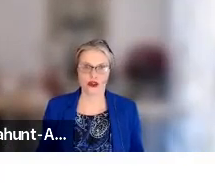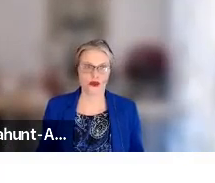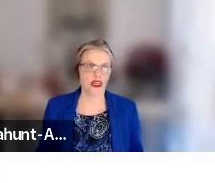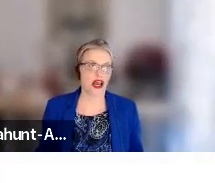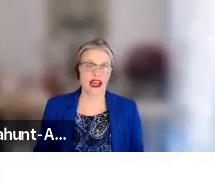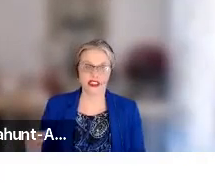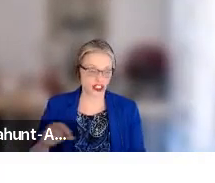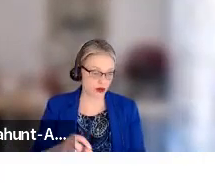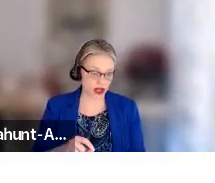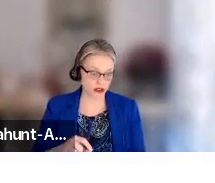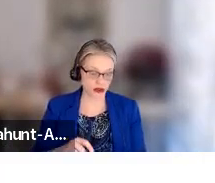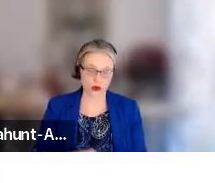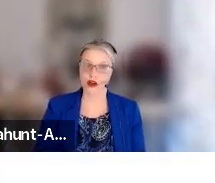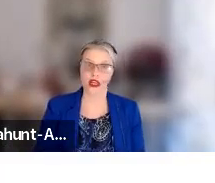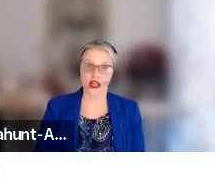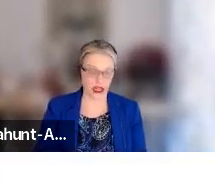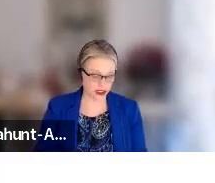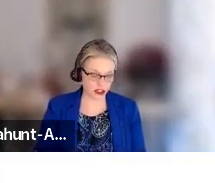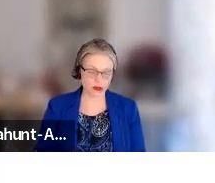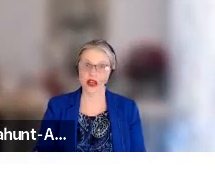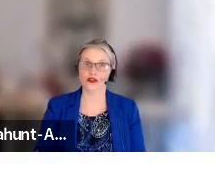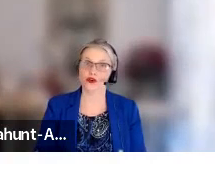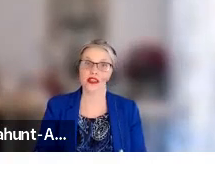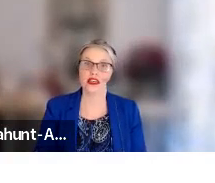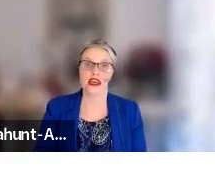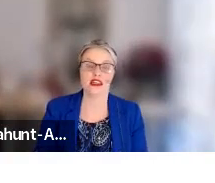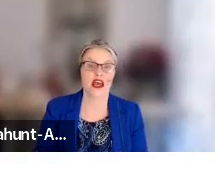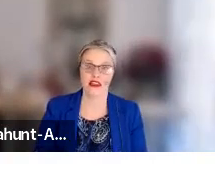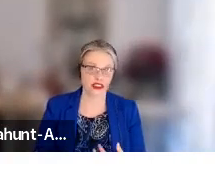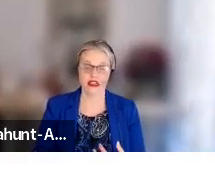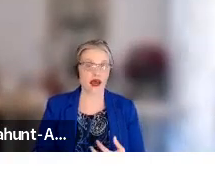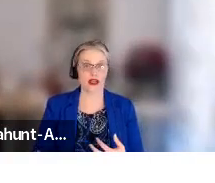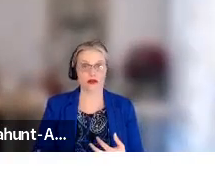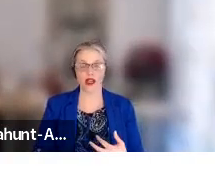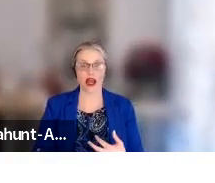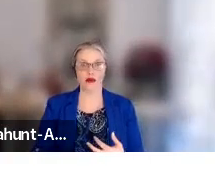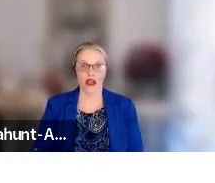She told me, I had to teach him how to walk again. I had to teach him how to toilet again. That didn't happen in rehab.